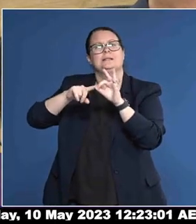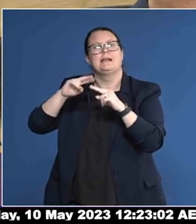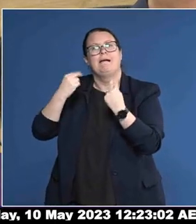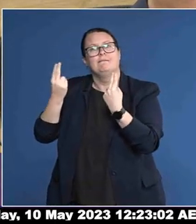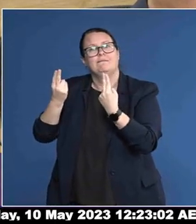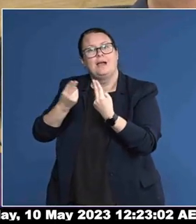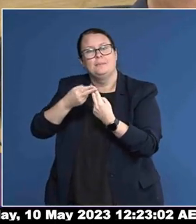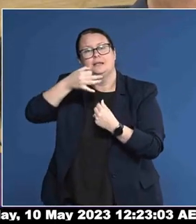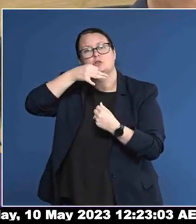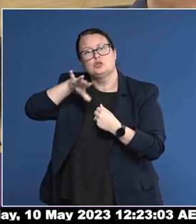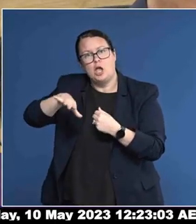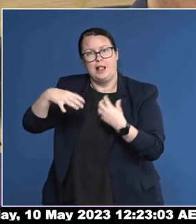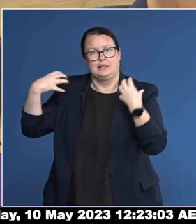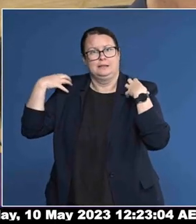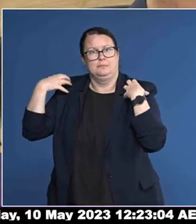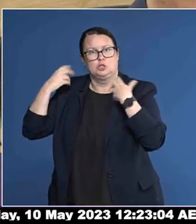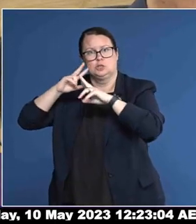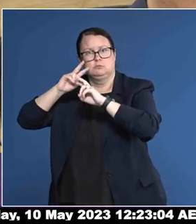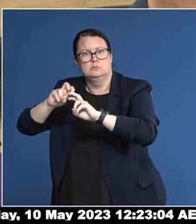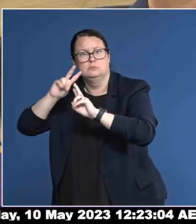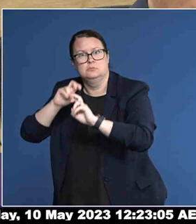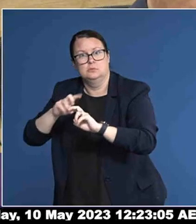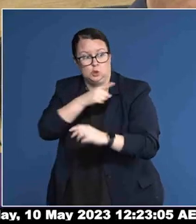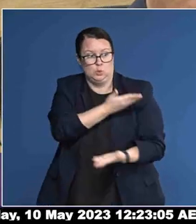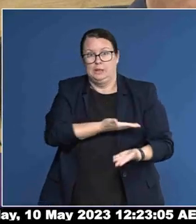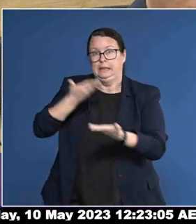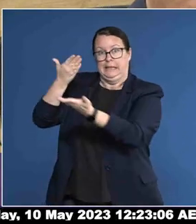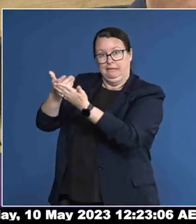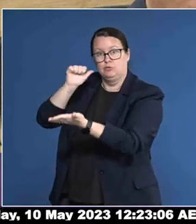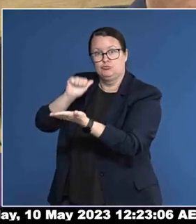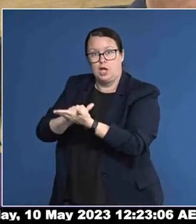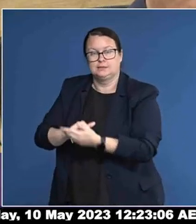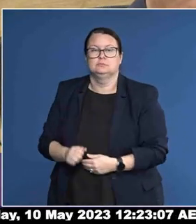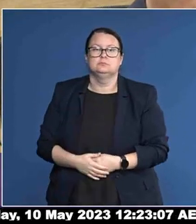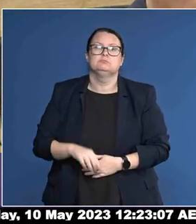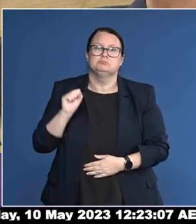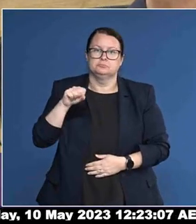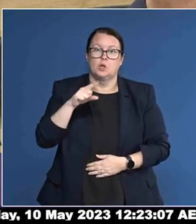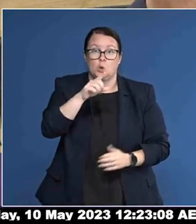Child Commission for its review? Yes. MS EASTMAN: Did you provide this table? No.